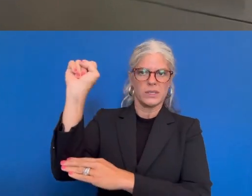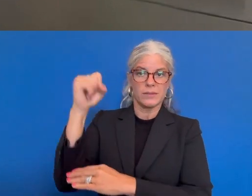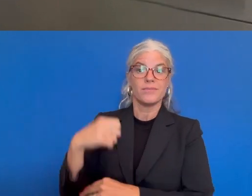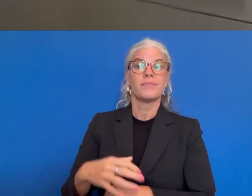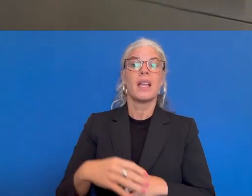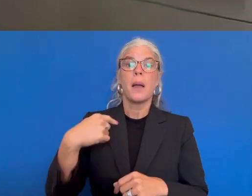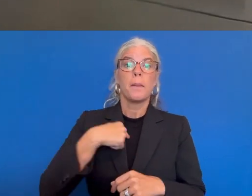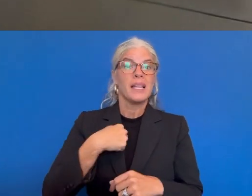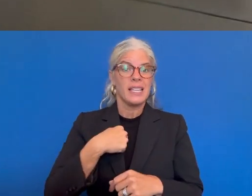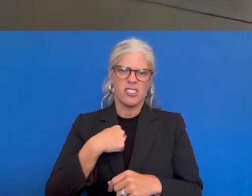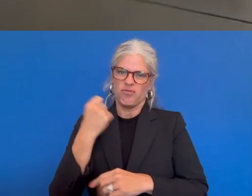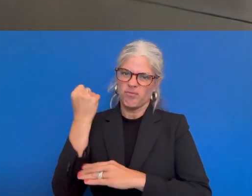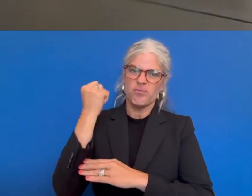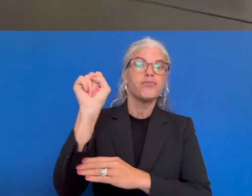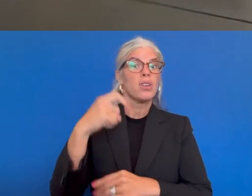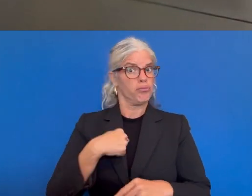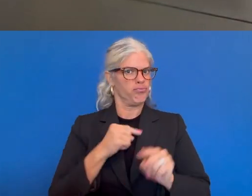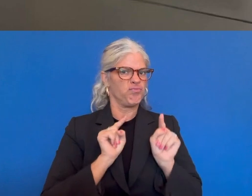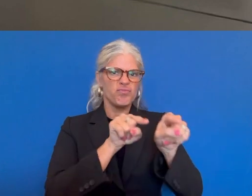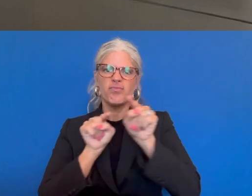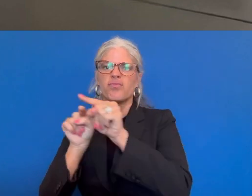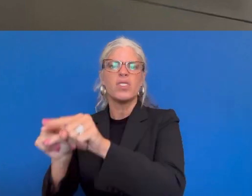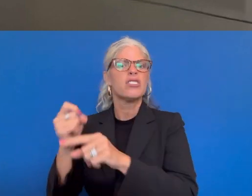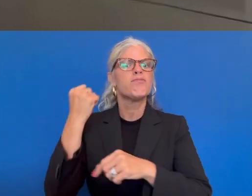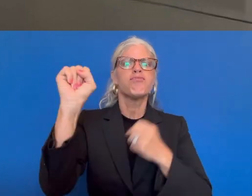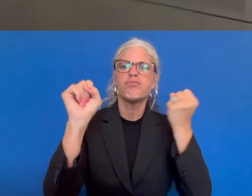and I had been going to demonstrations